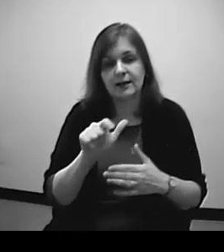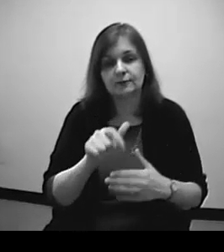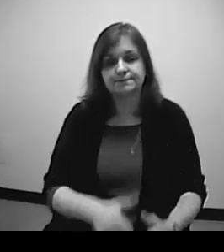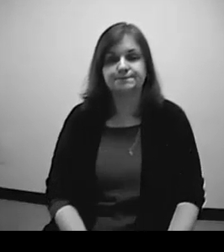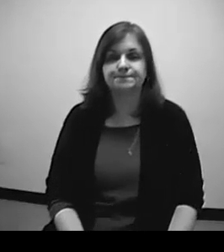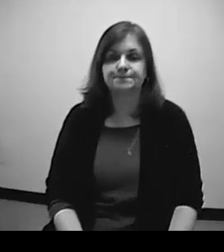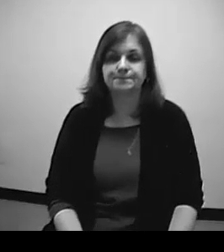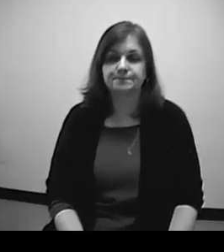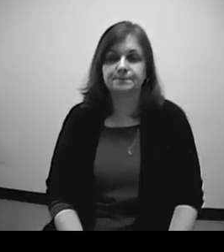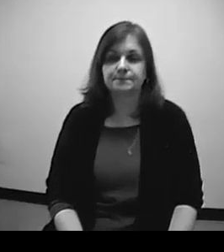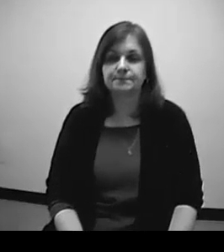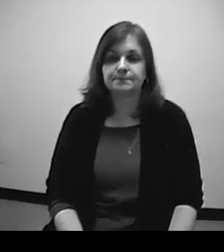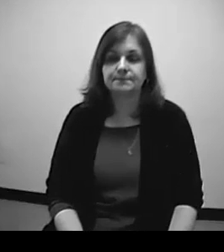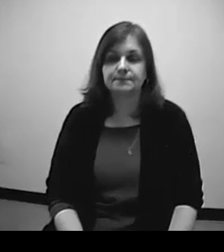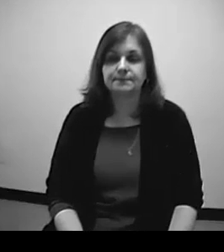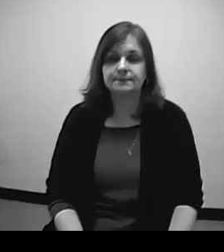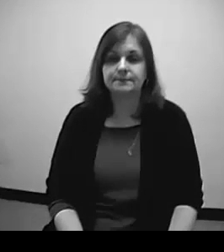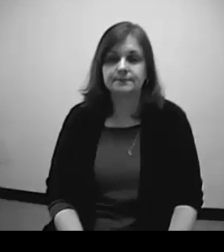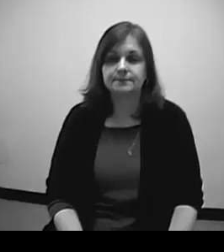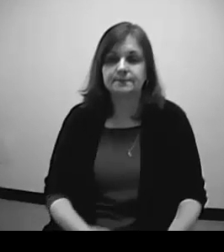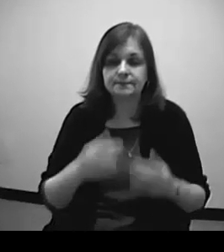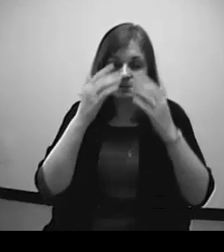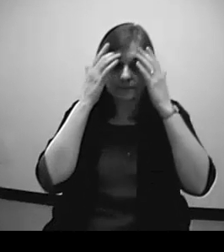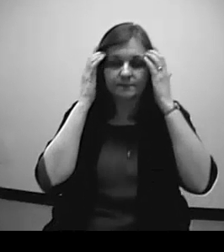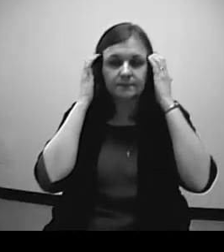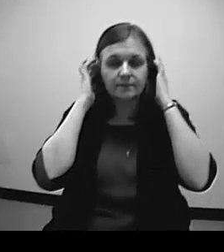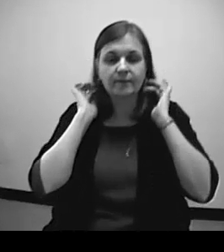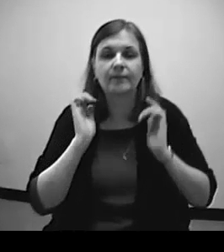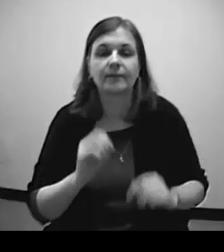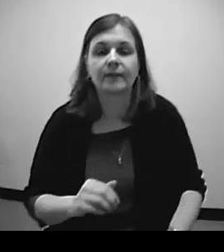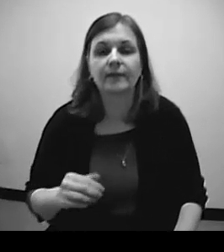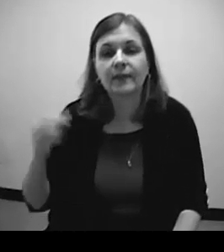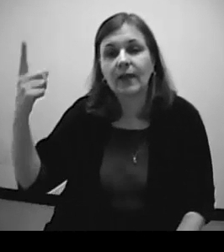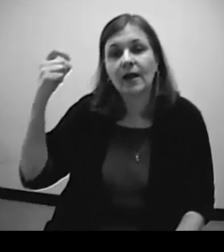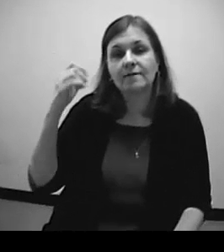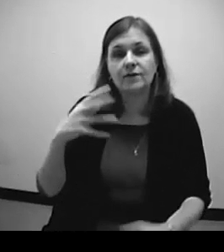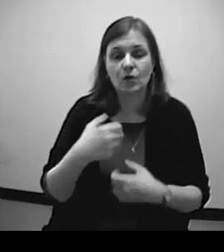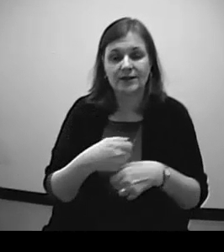will look at this more